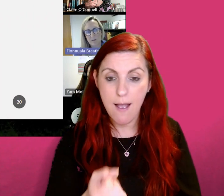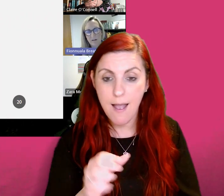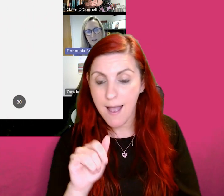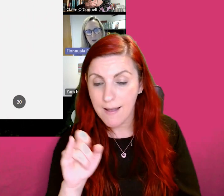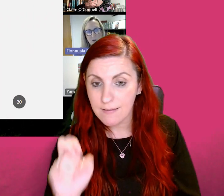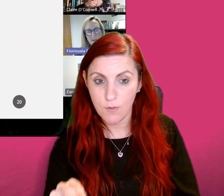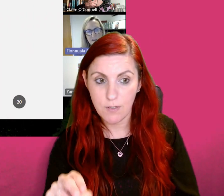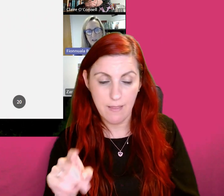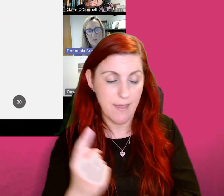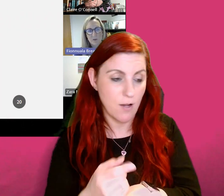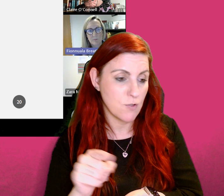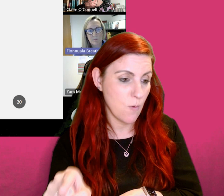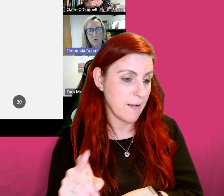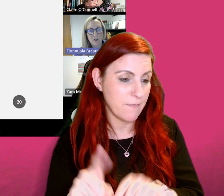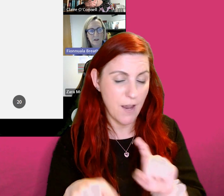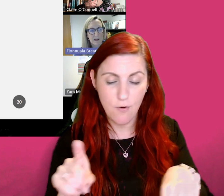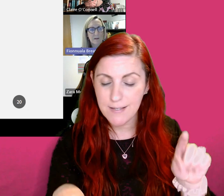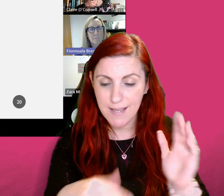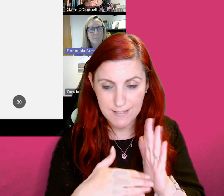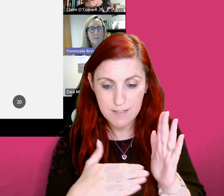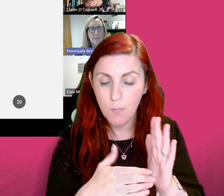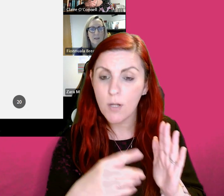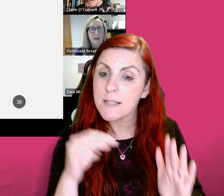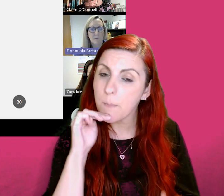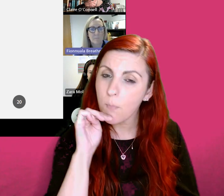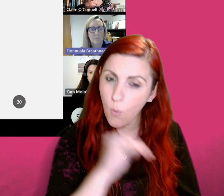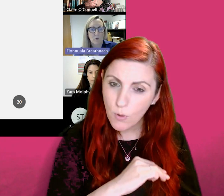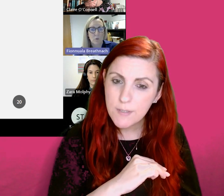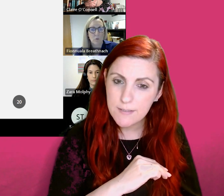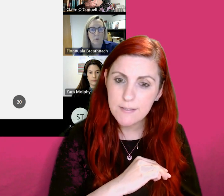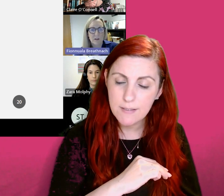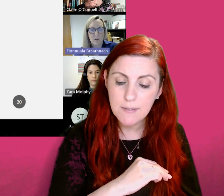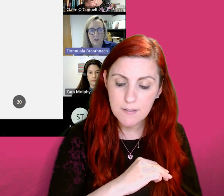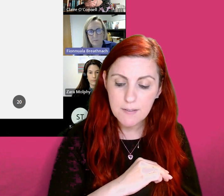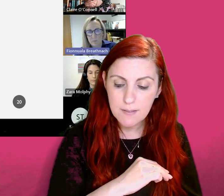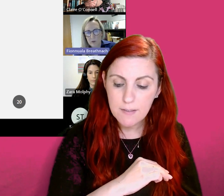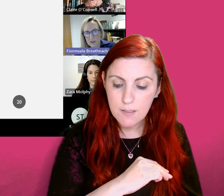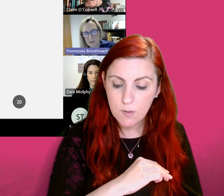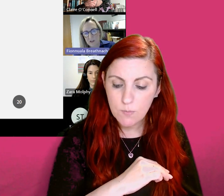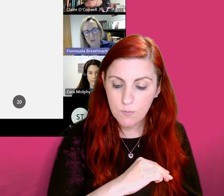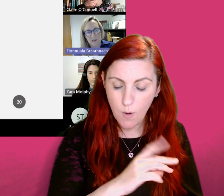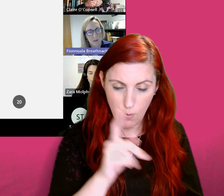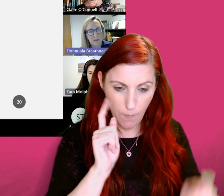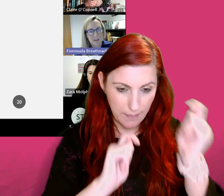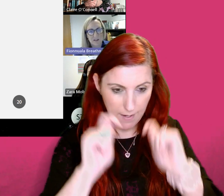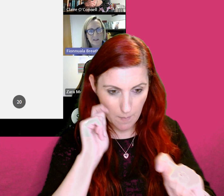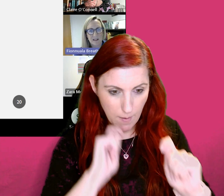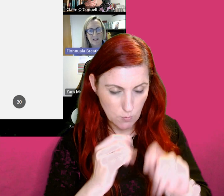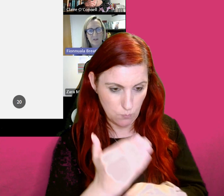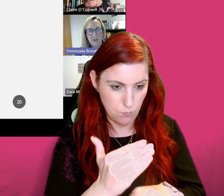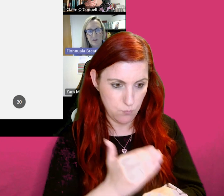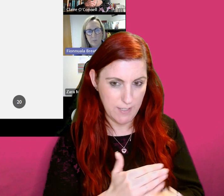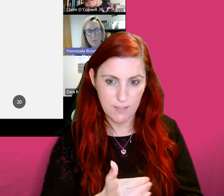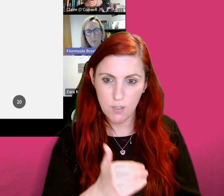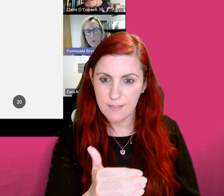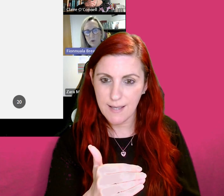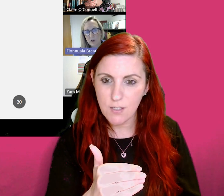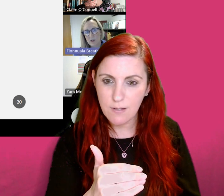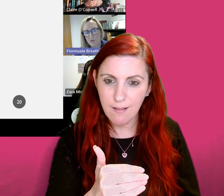quite varying doses but importantly um when you look at pregestational diabetes the proportion